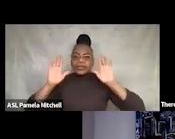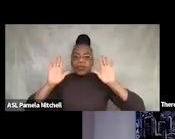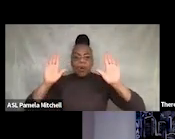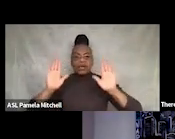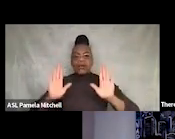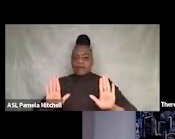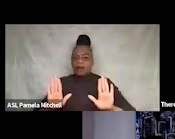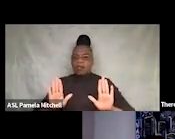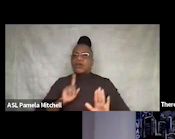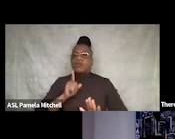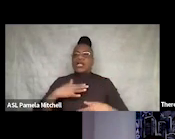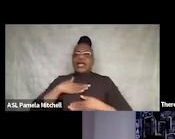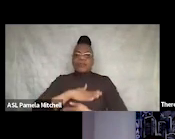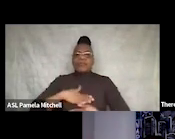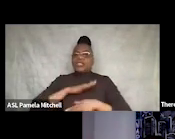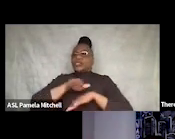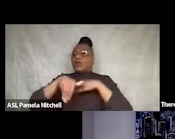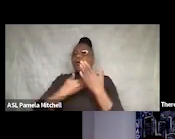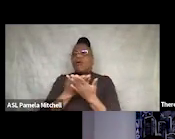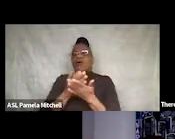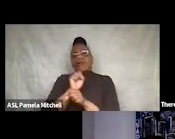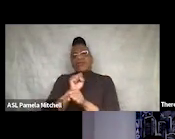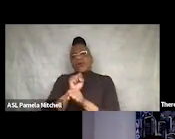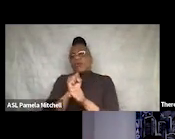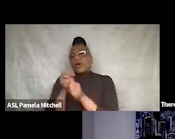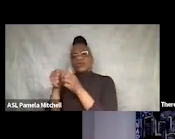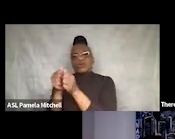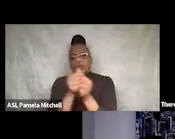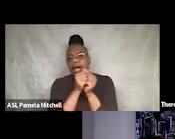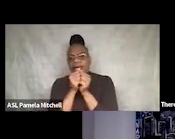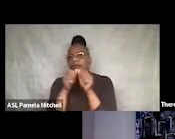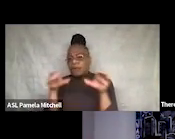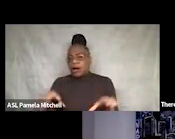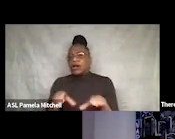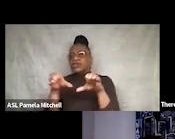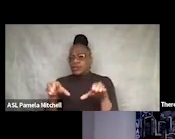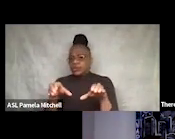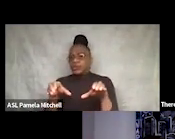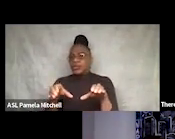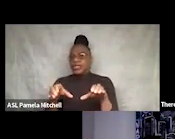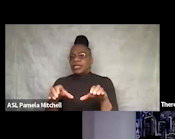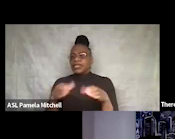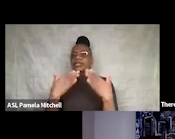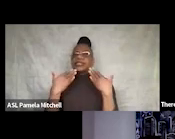So appreciate all the work that you all collectively are doing, and just a lot of gratitude and thanks.